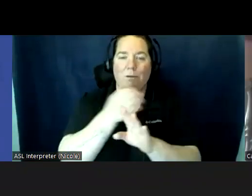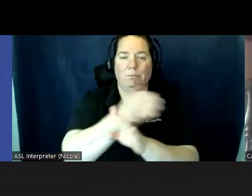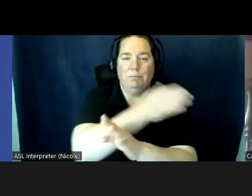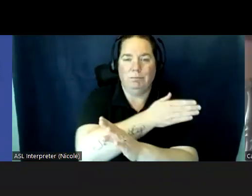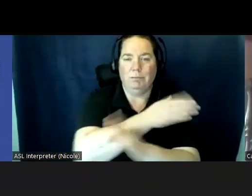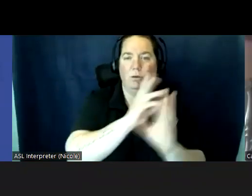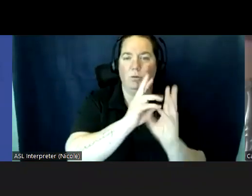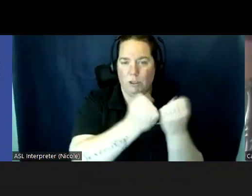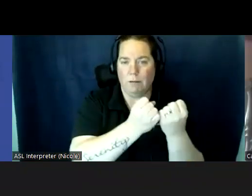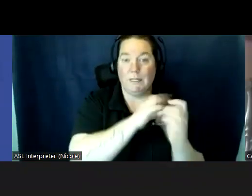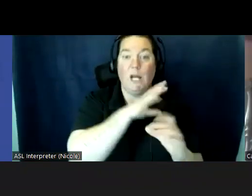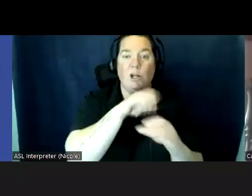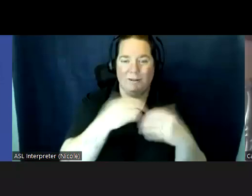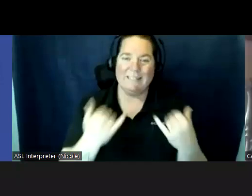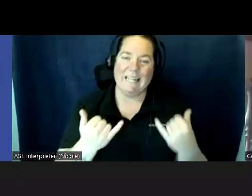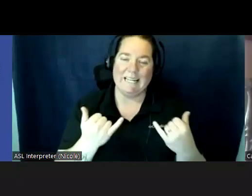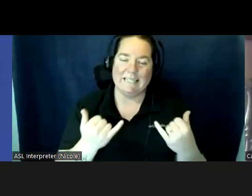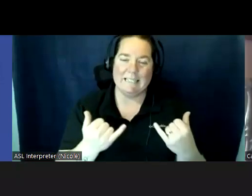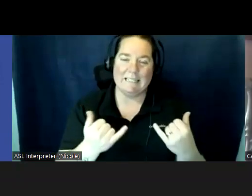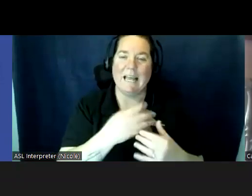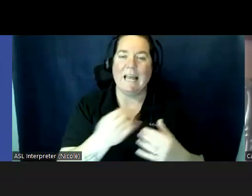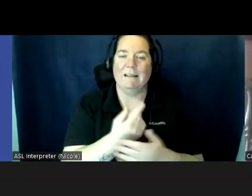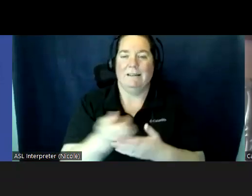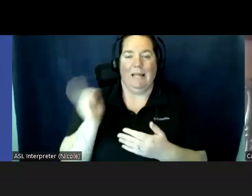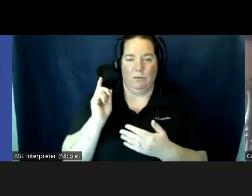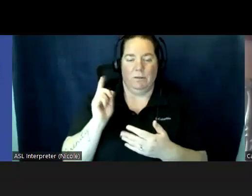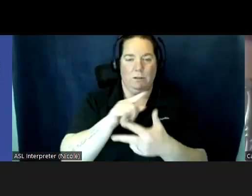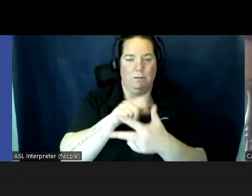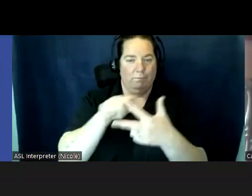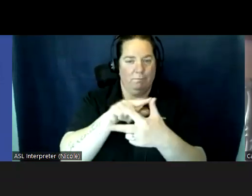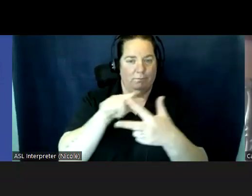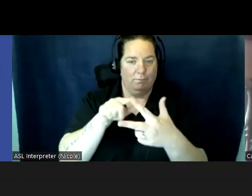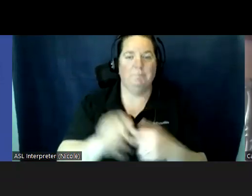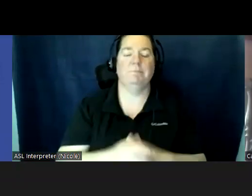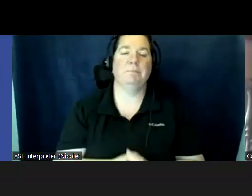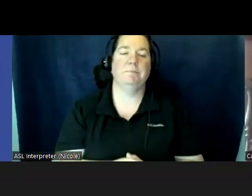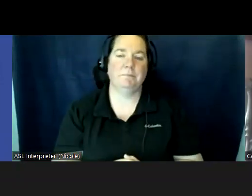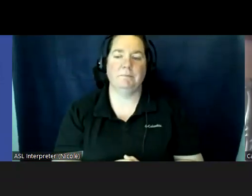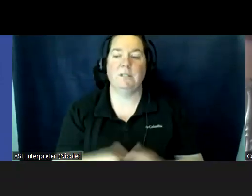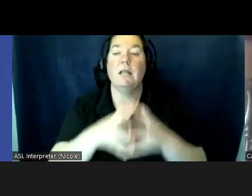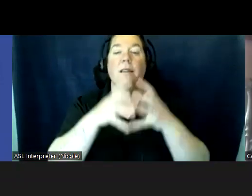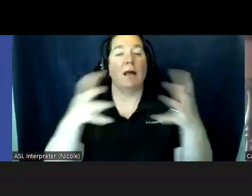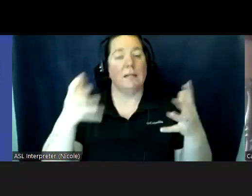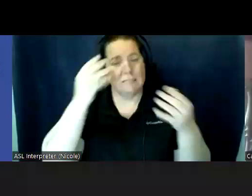including today's, and last weeks. We have a ton of information on our website. Getting connected